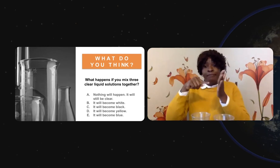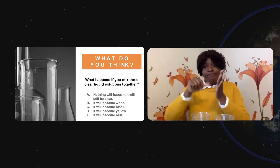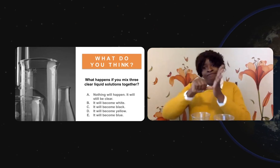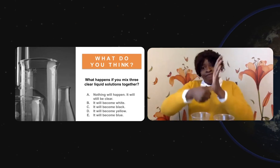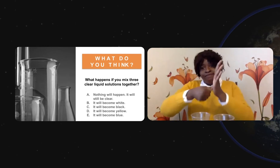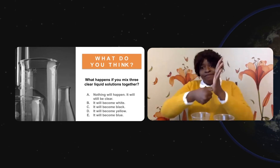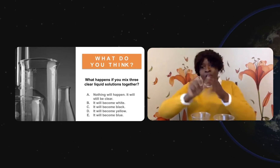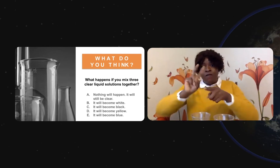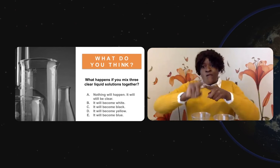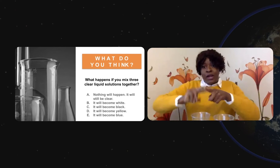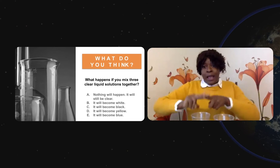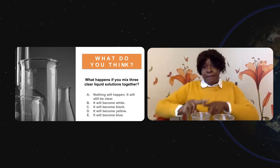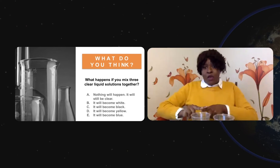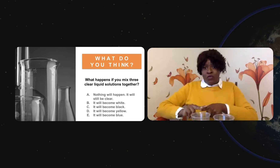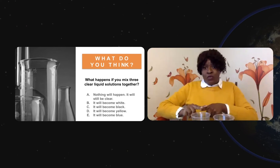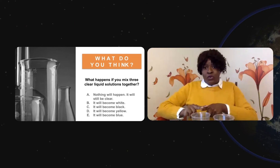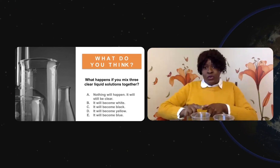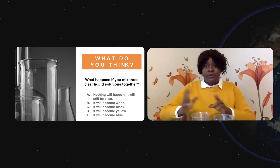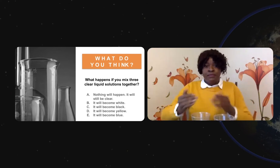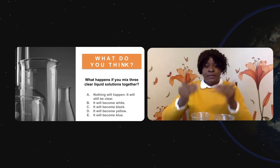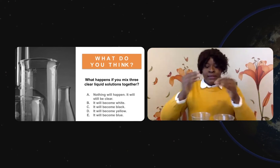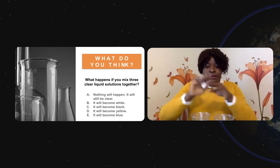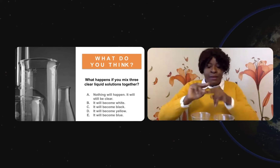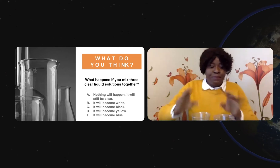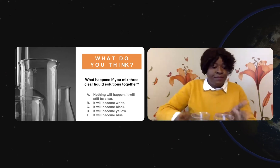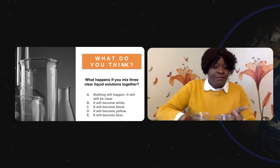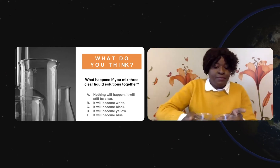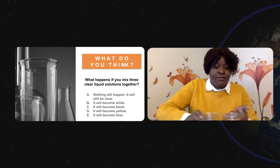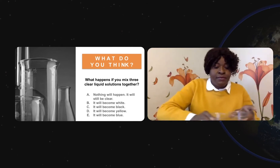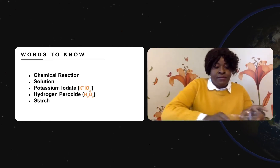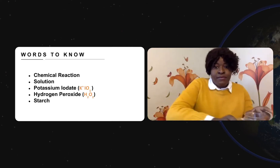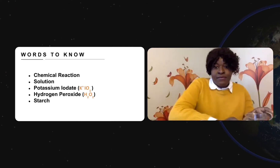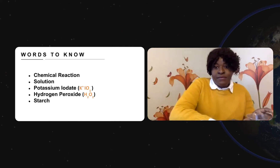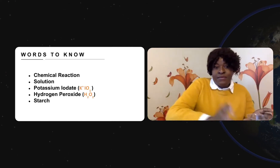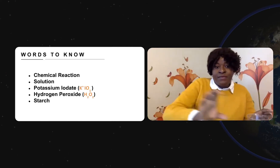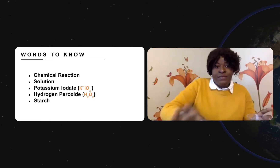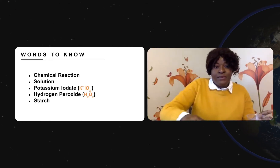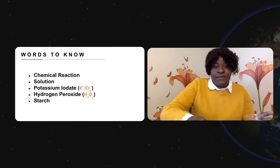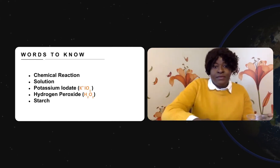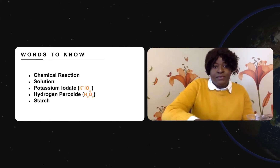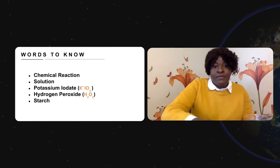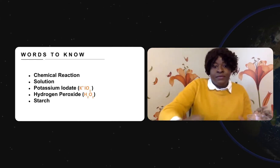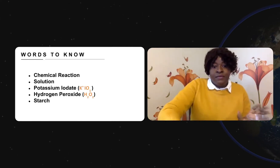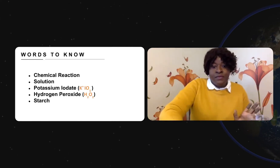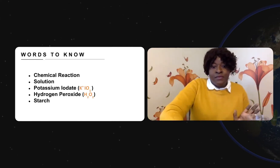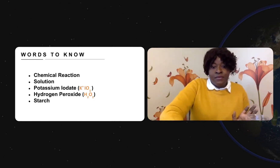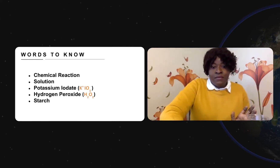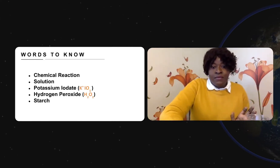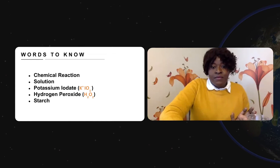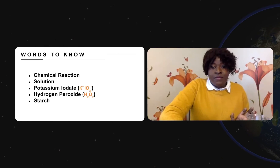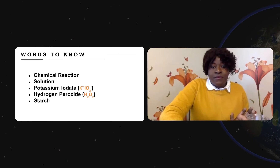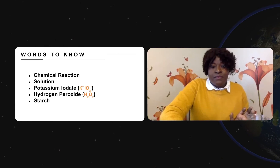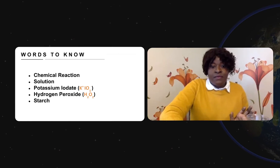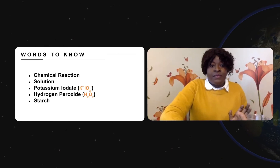I'd like to go over some vocabulary.